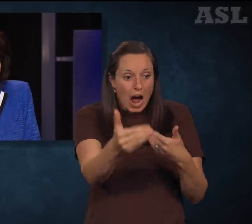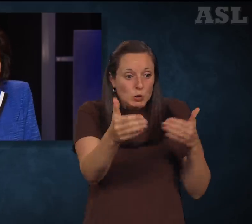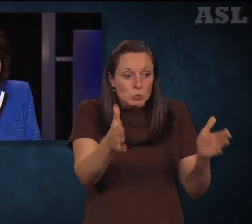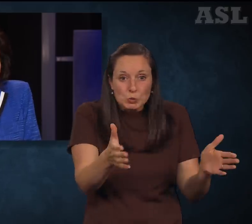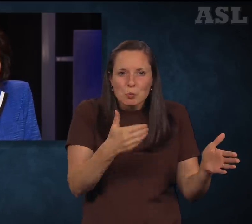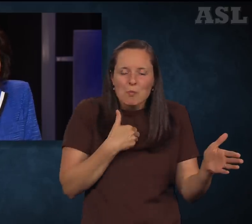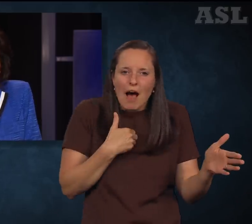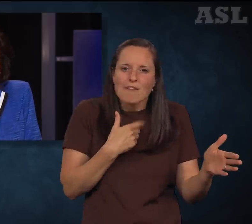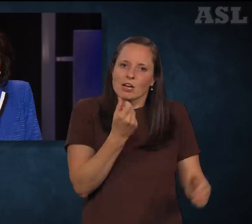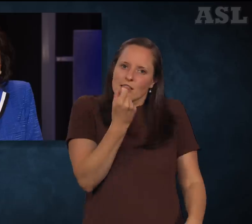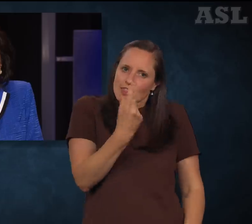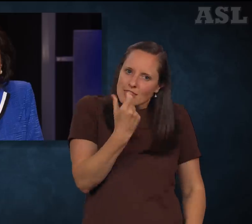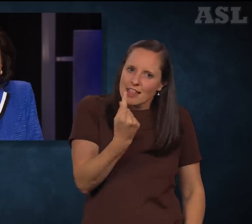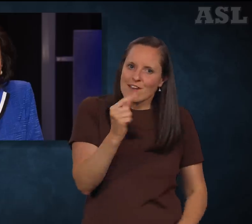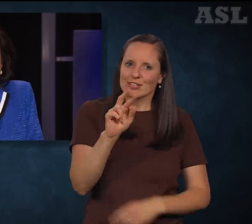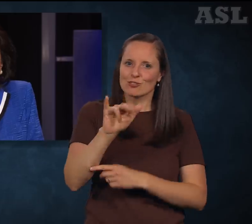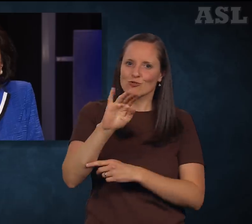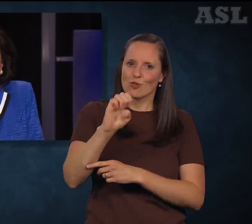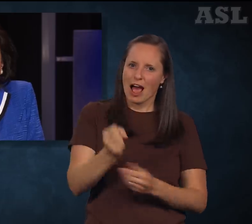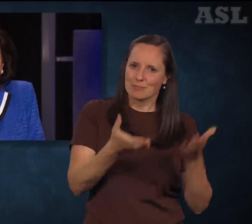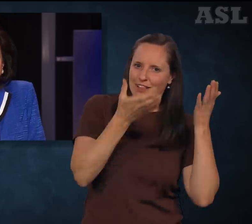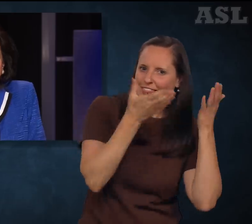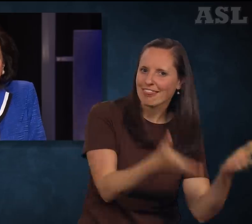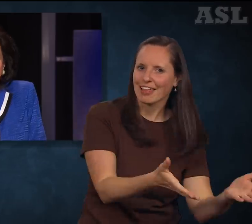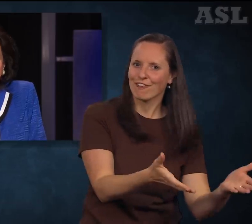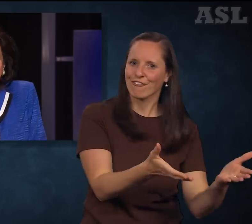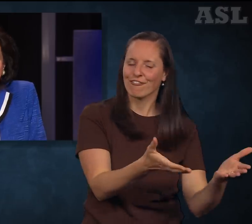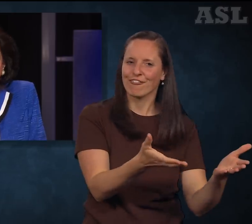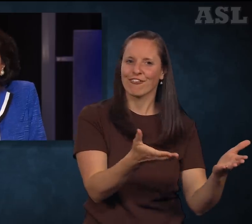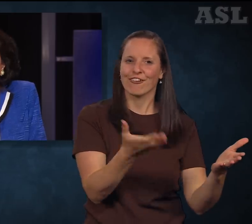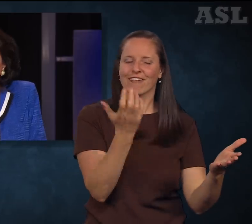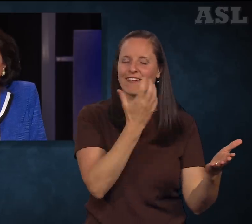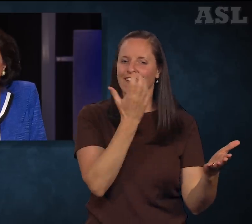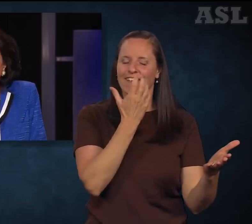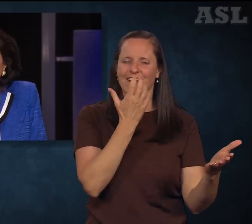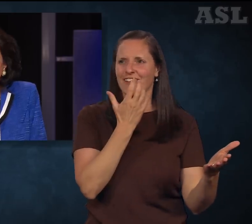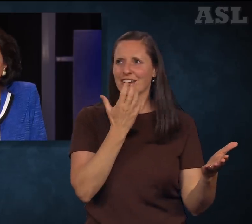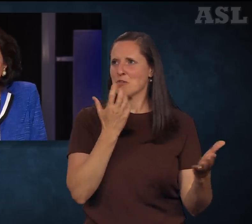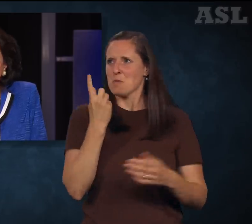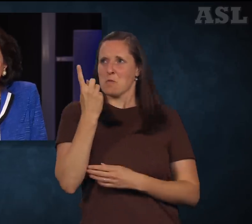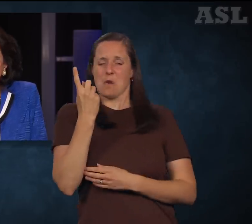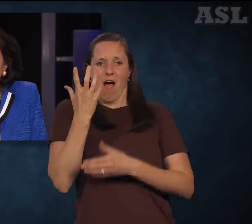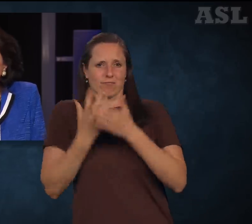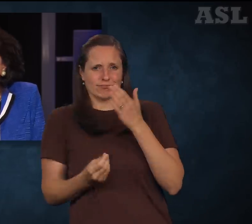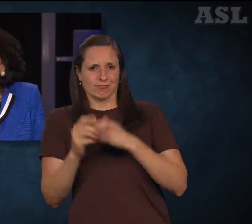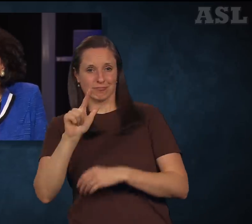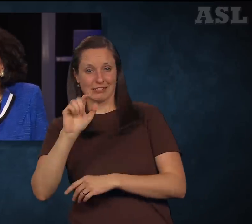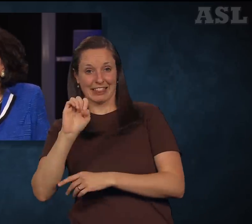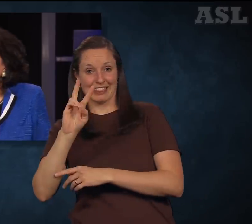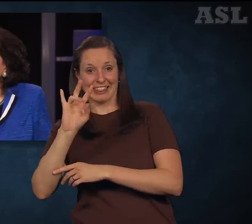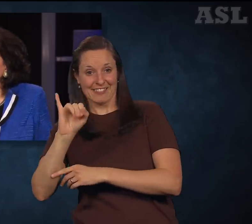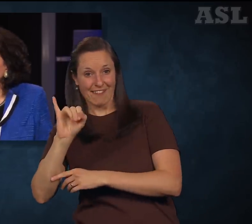OF ISRAEL WERE REPRESENTED IN